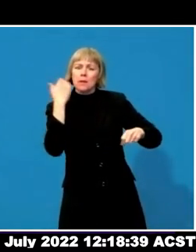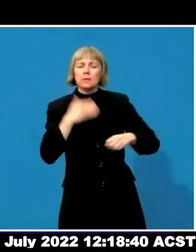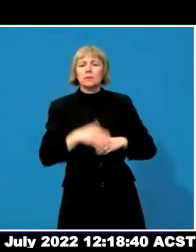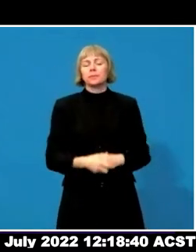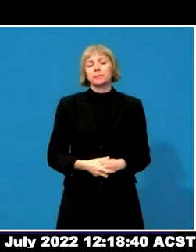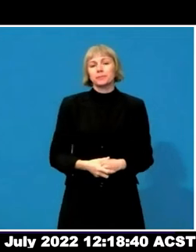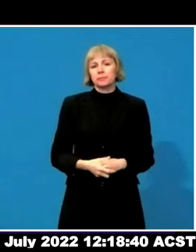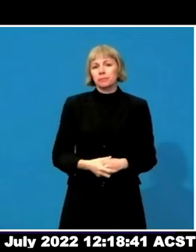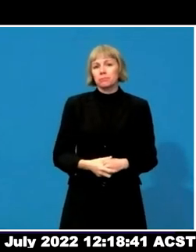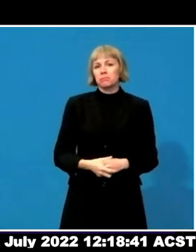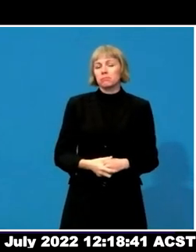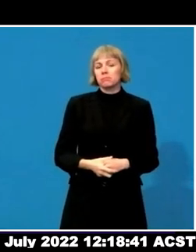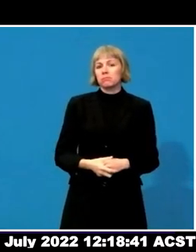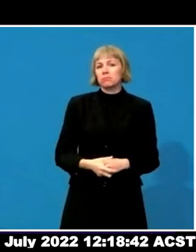I don't know. Probably battery. The battery.